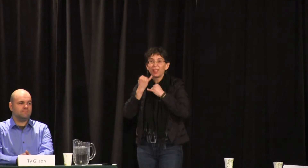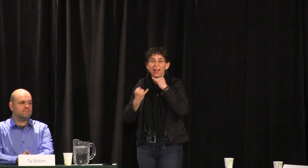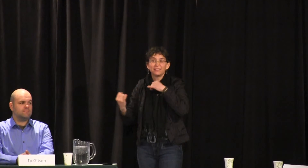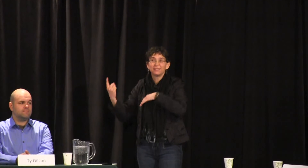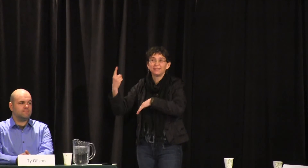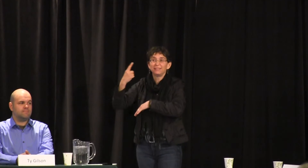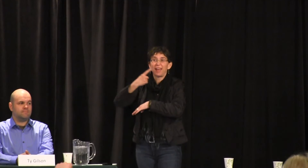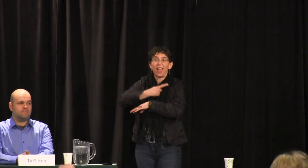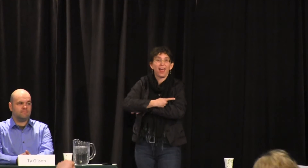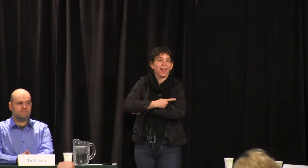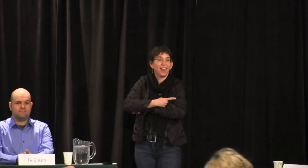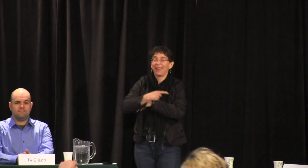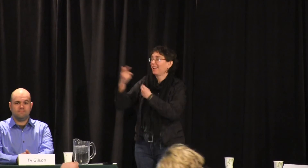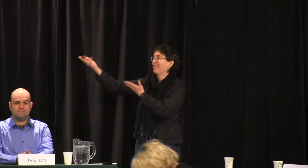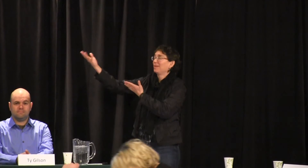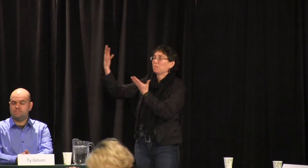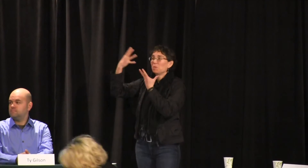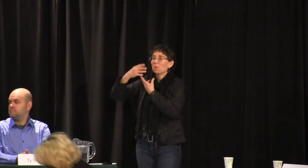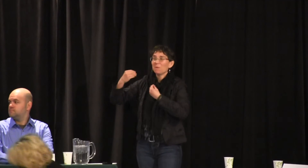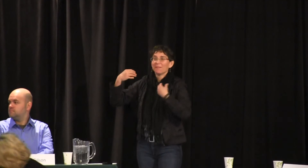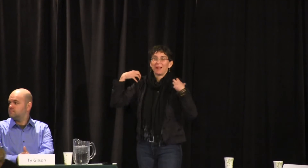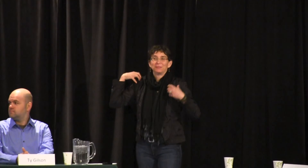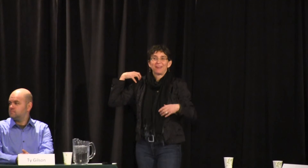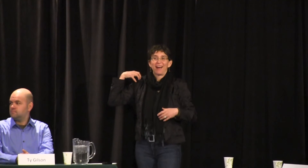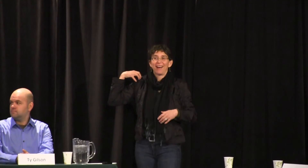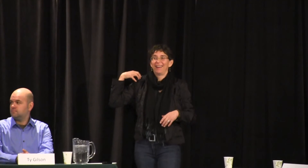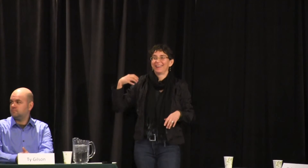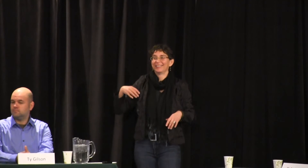Are you sad that it's the last day?